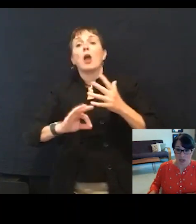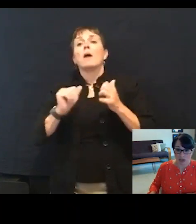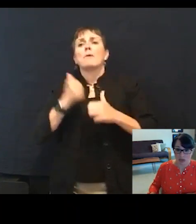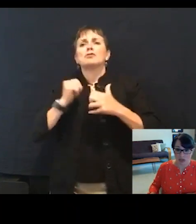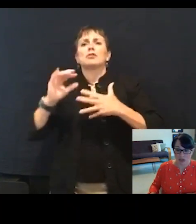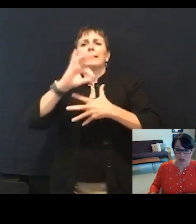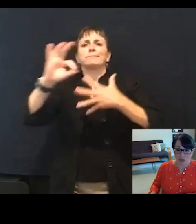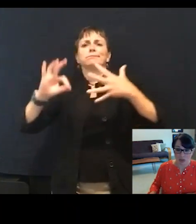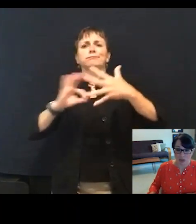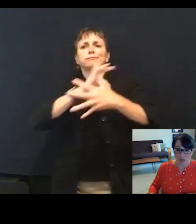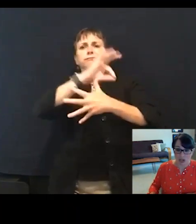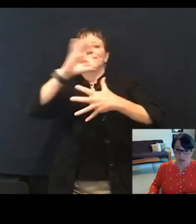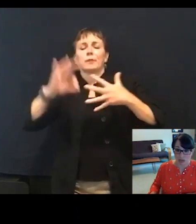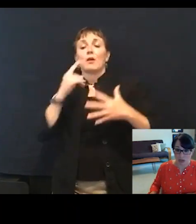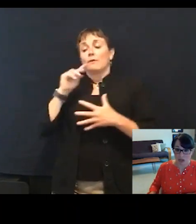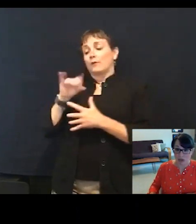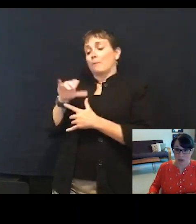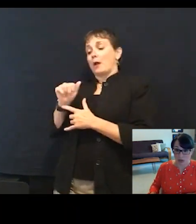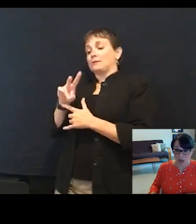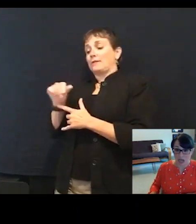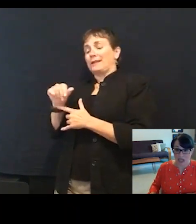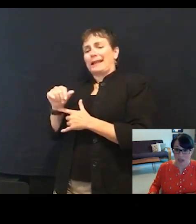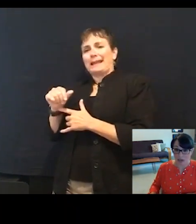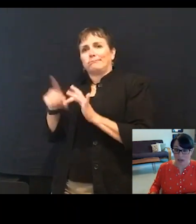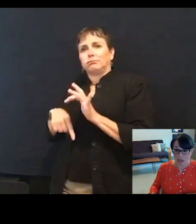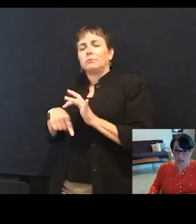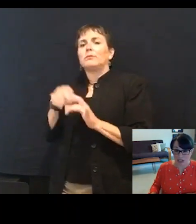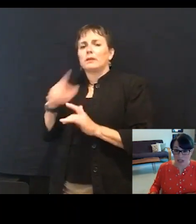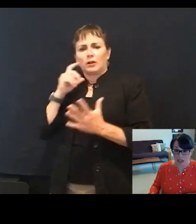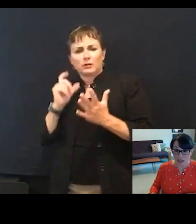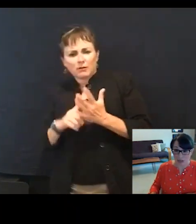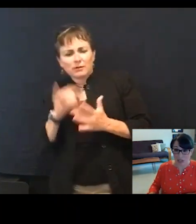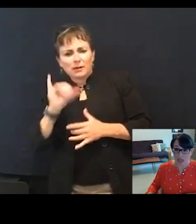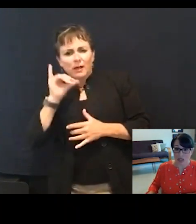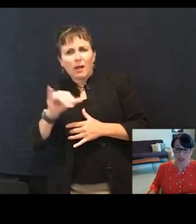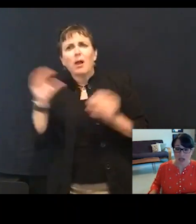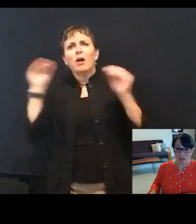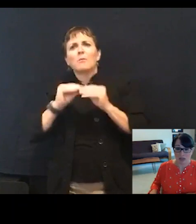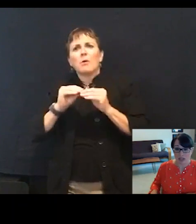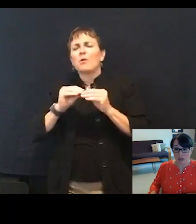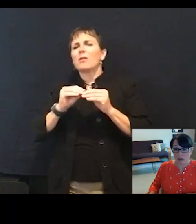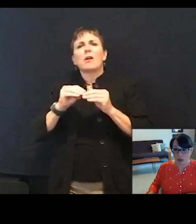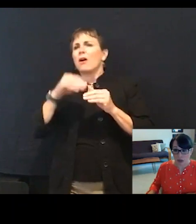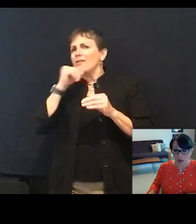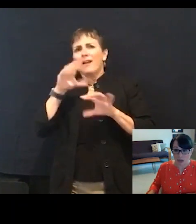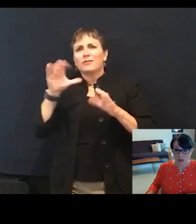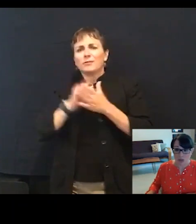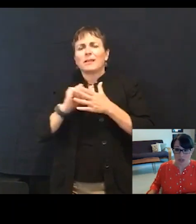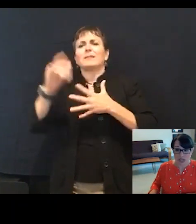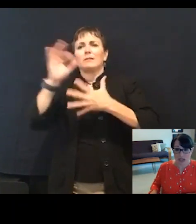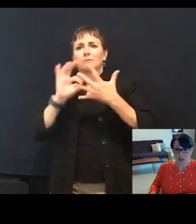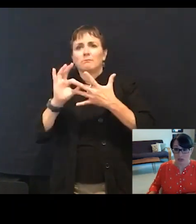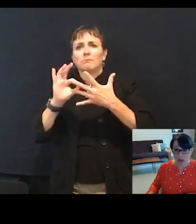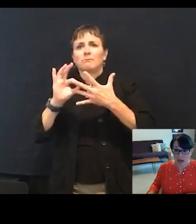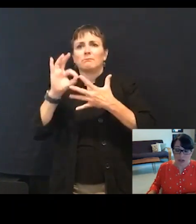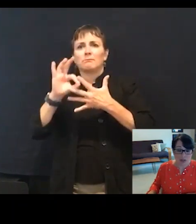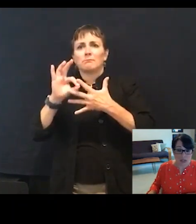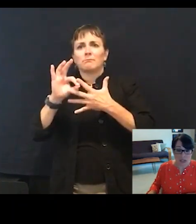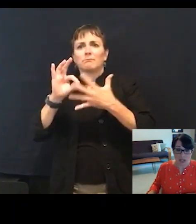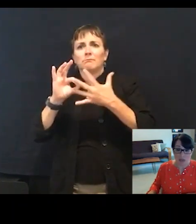he noticed a few more rhodopsin molecules were hanging out in the connecting cilium. It could be argued that this wasn't as dramatic a phenotype